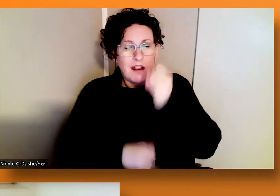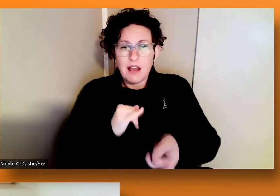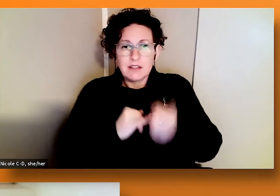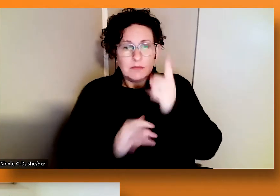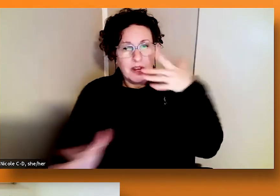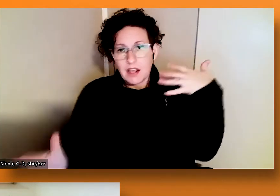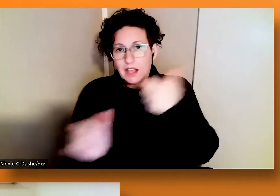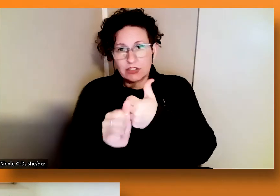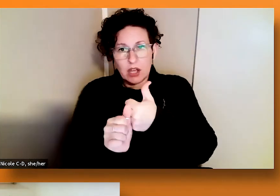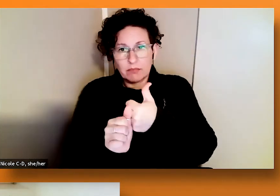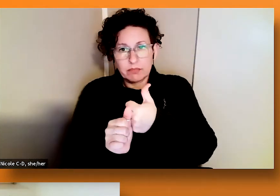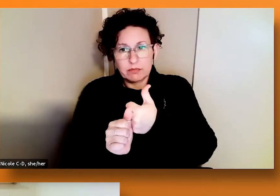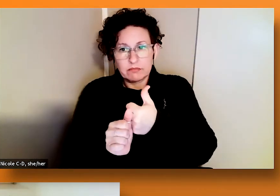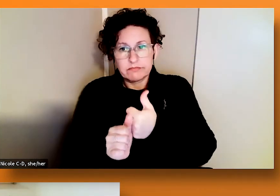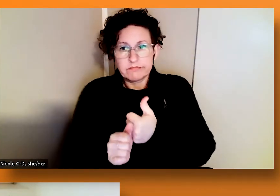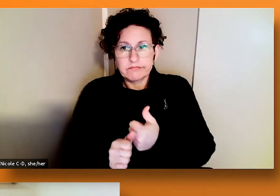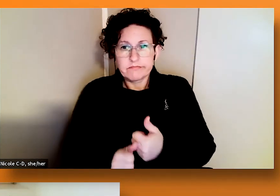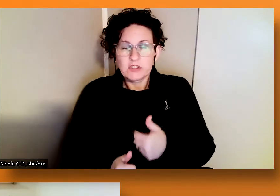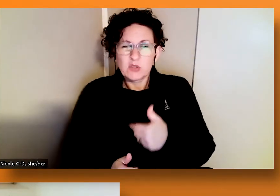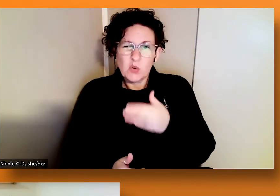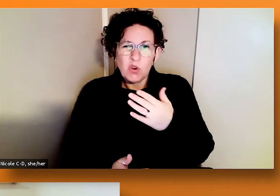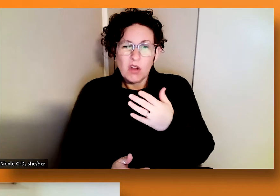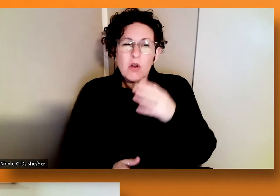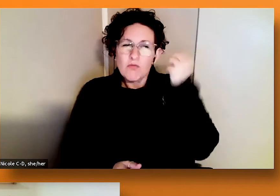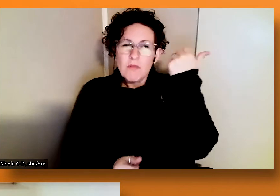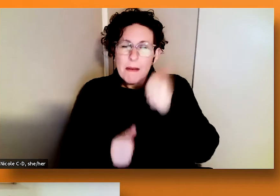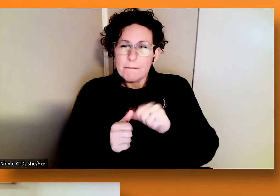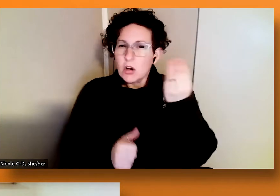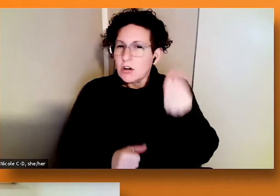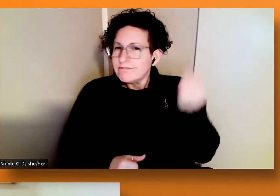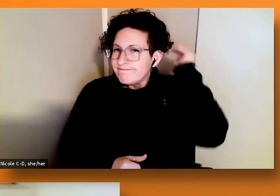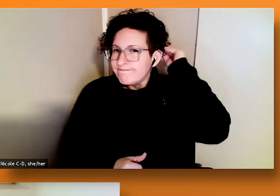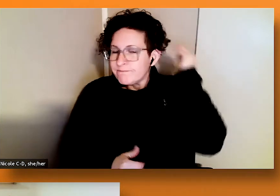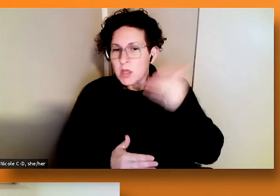So also something good to keep in mind is the processing delays there.